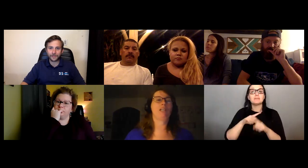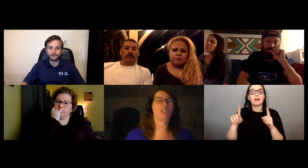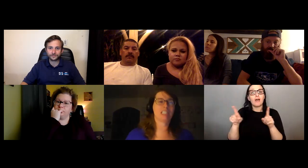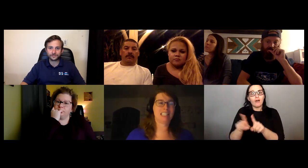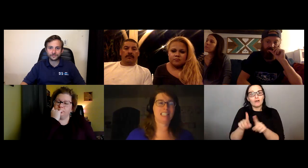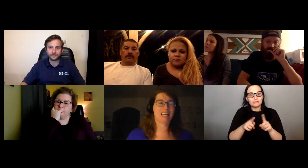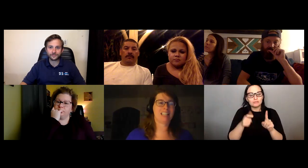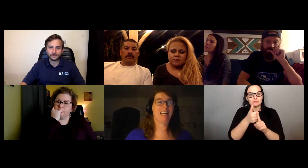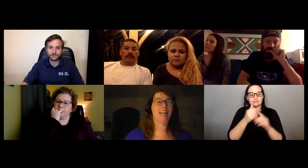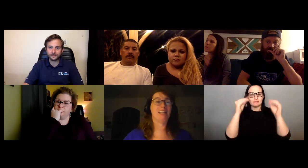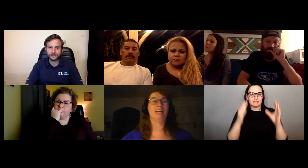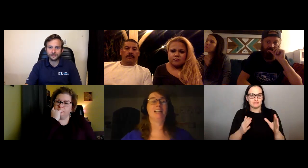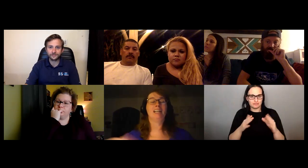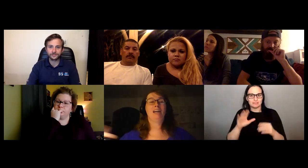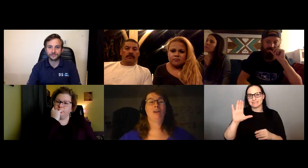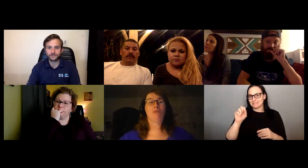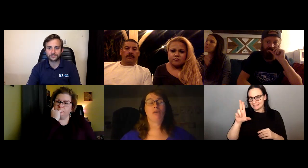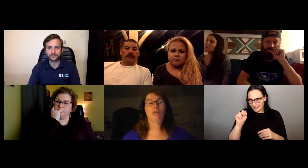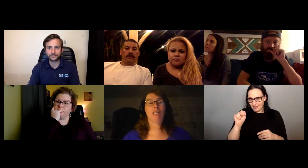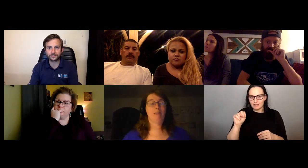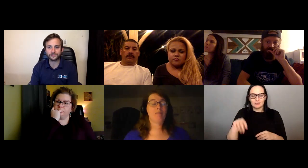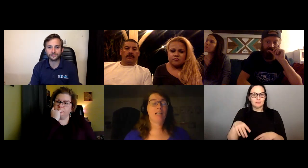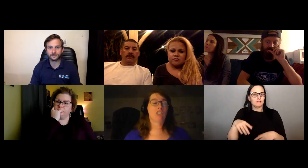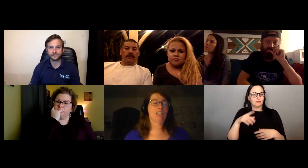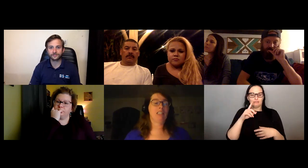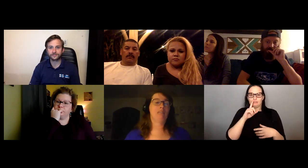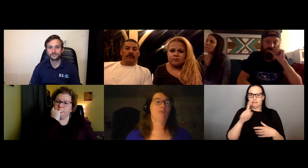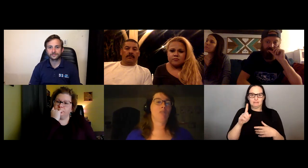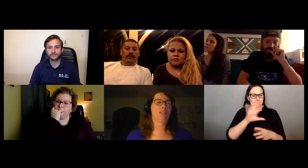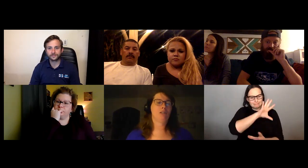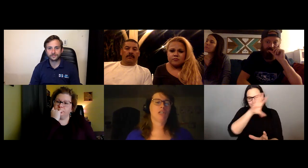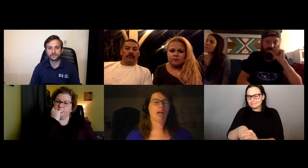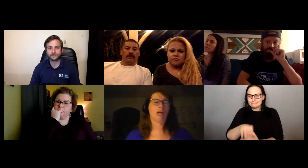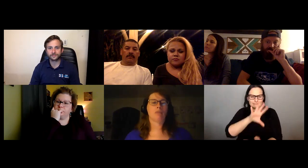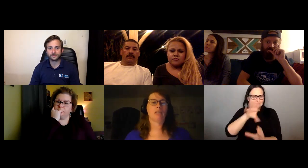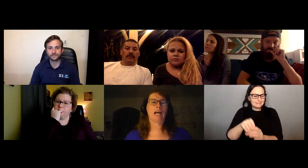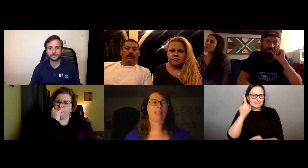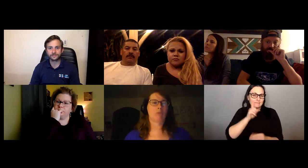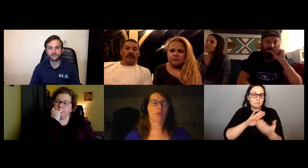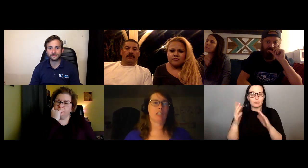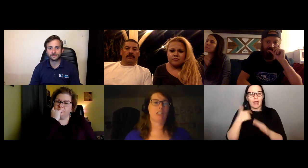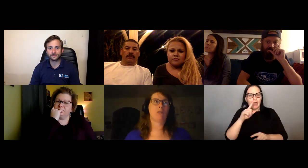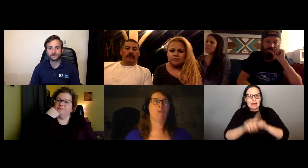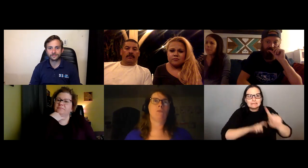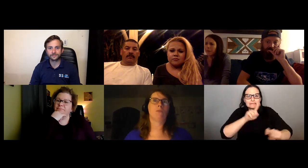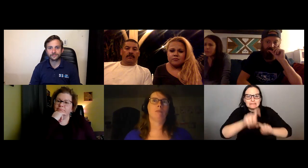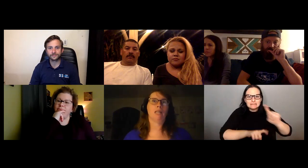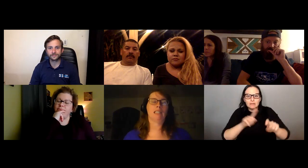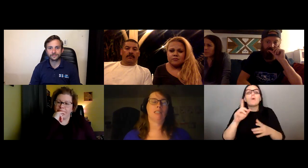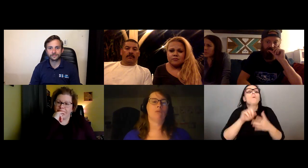csun and then very much in the deaf community and culture and i was able to ask him questions and go